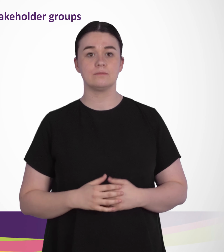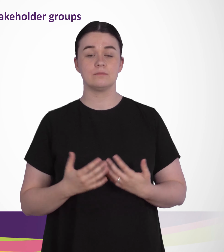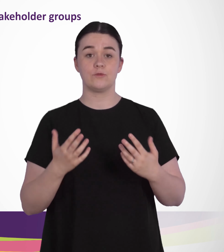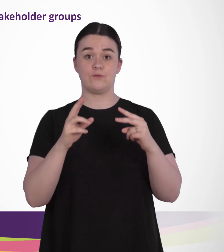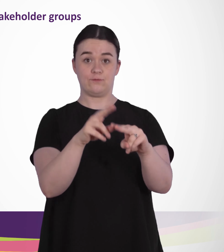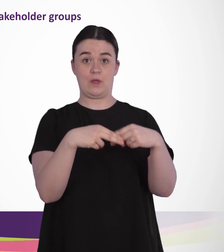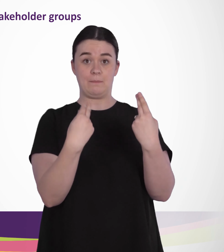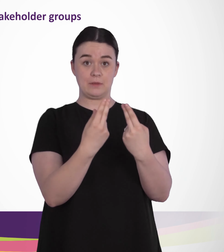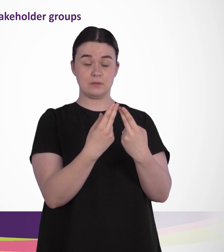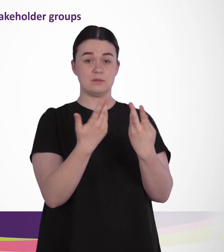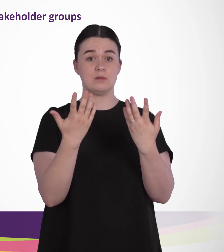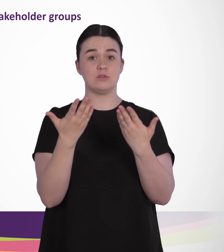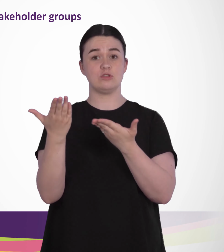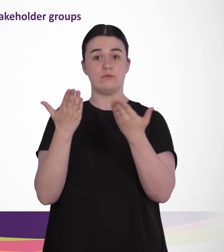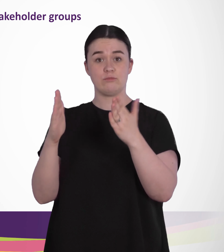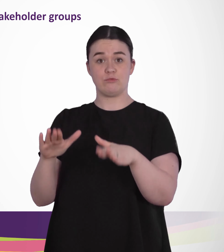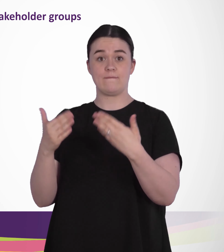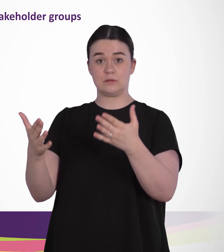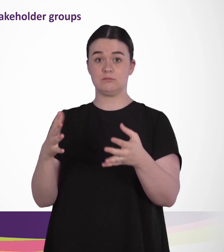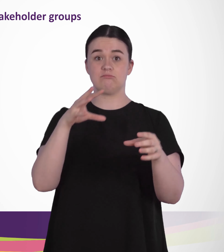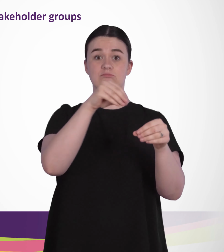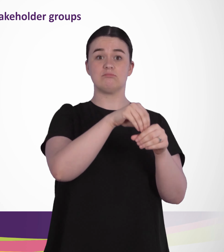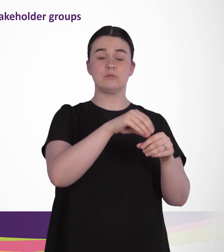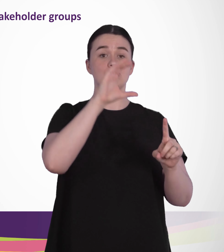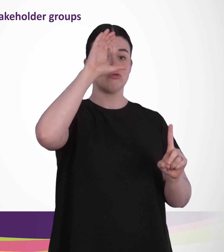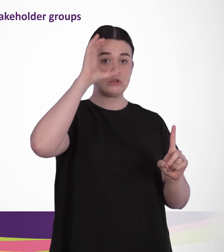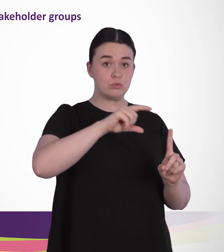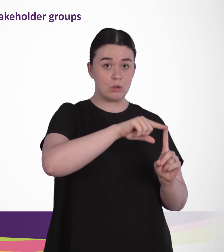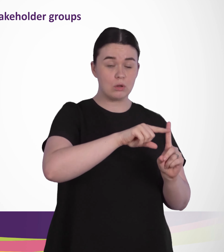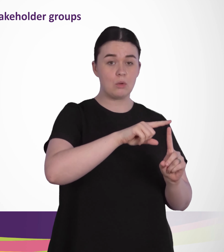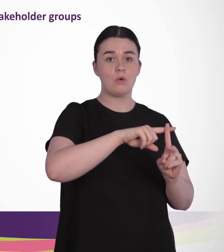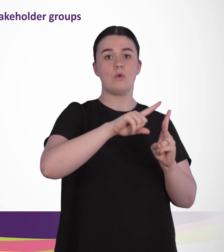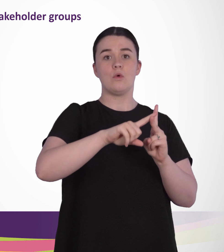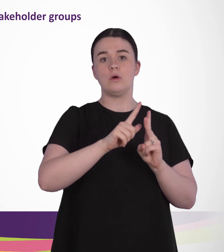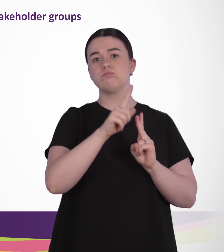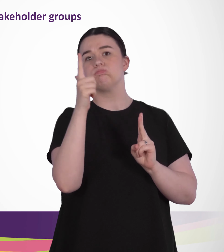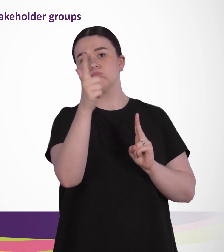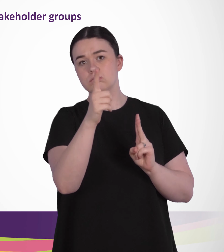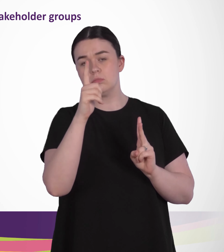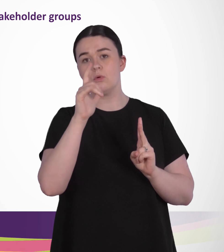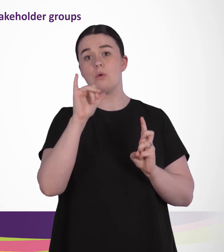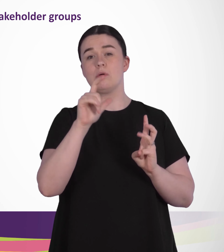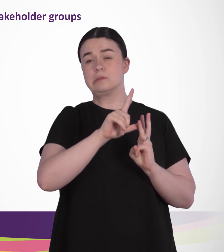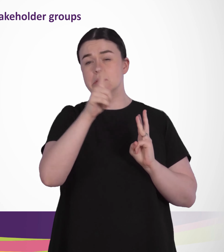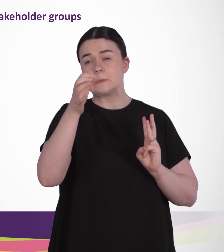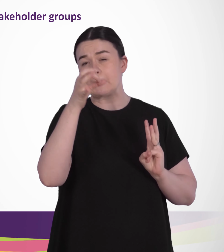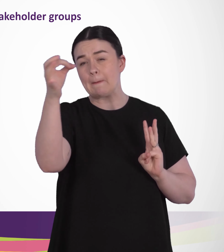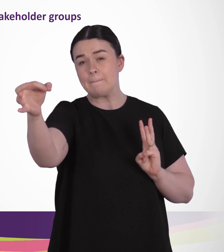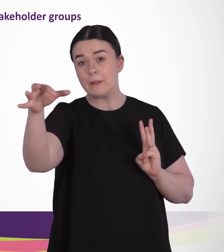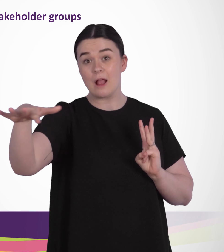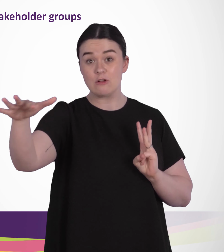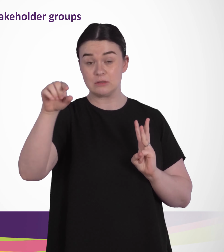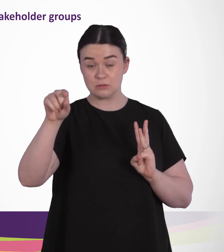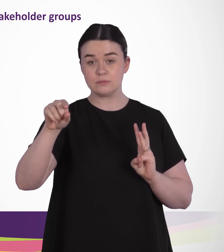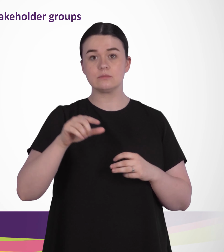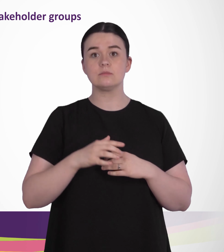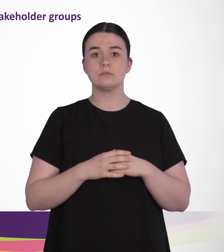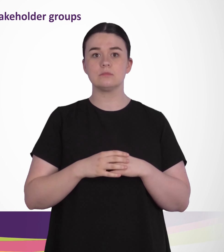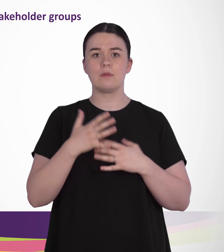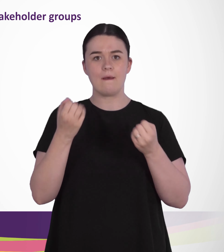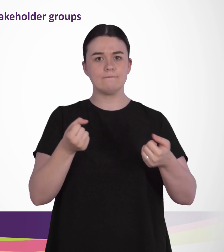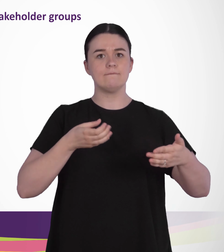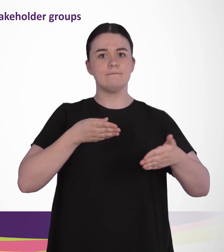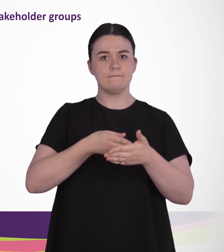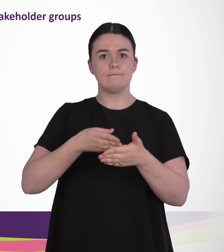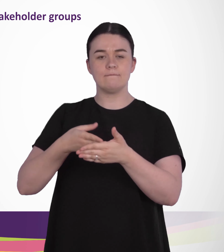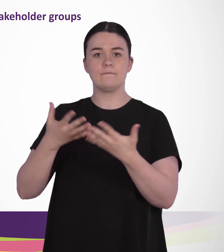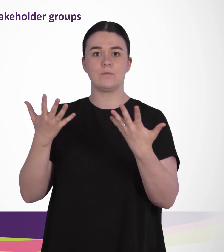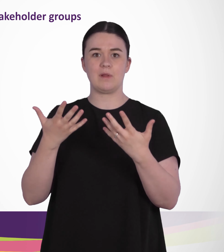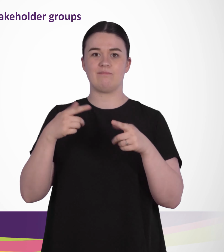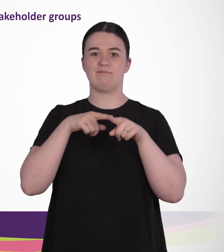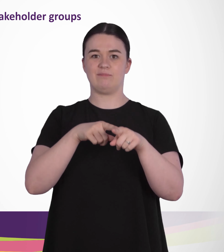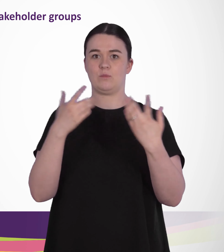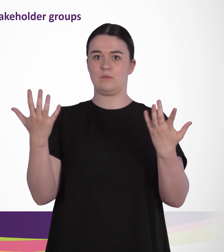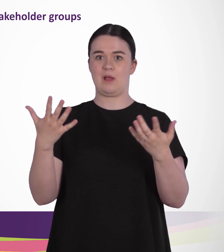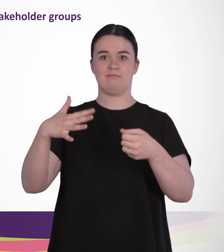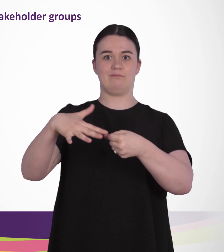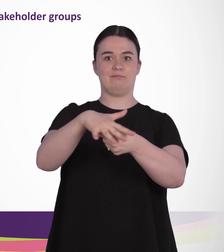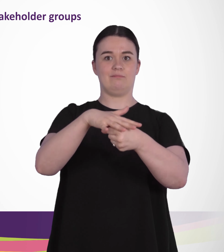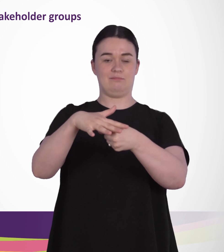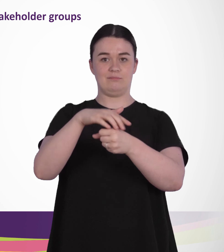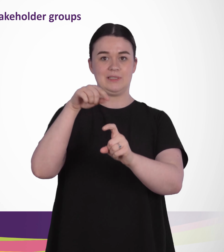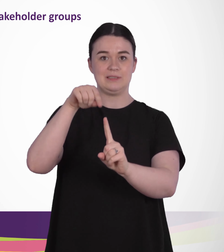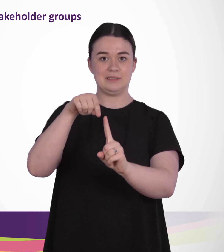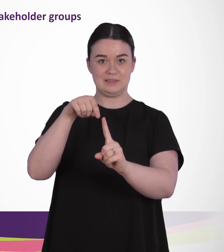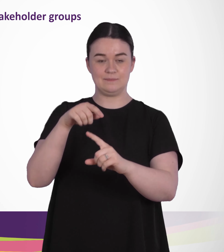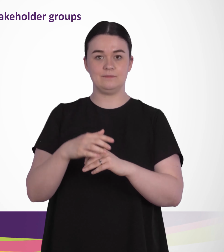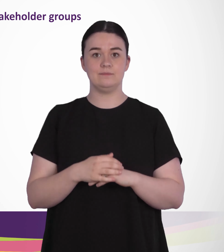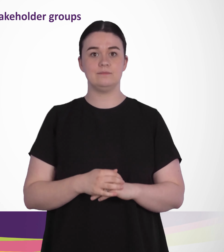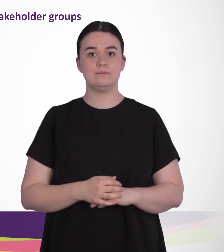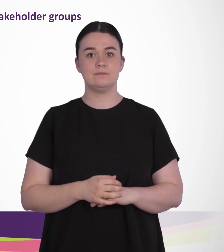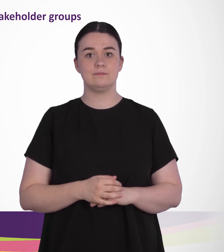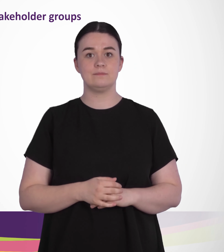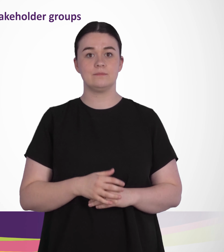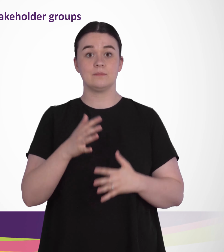For families and service providers in regional, rural and remote areas, challenges included geographical remoteness,